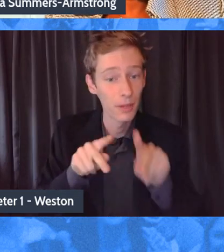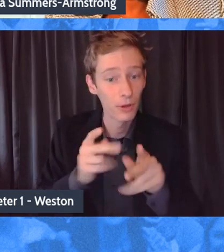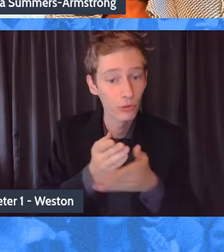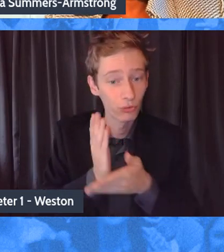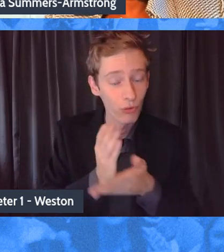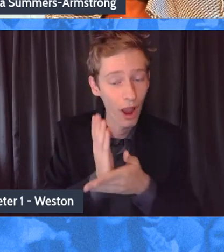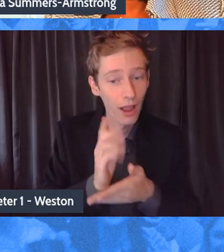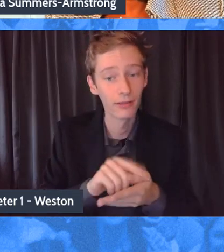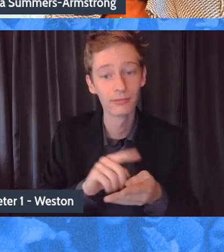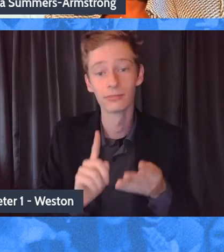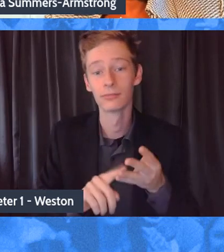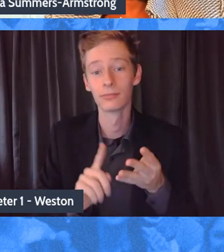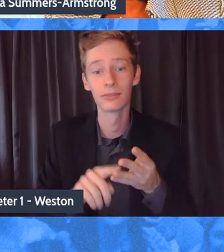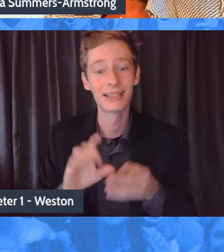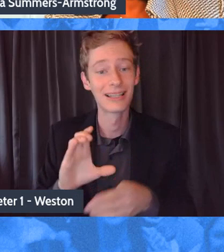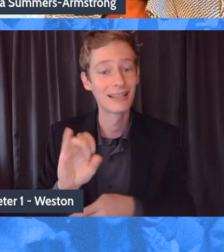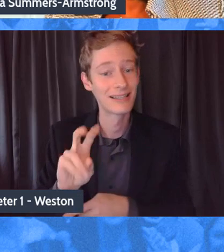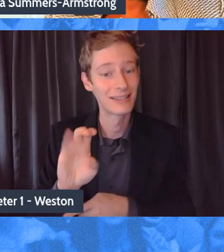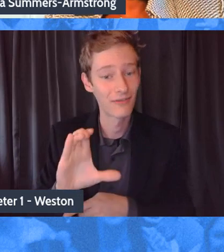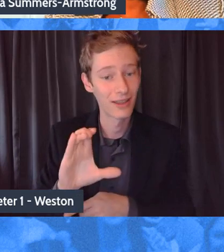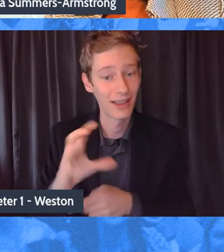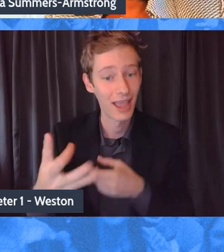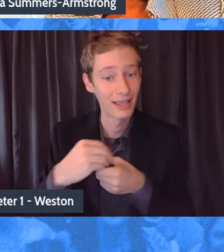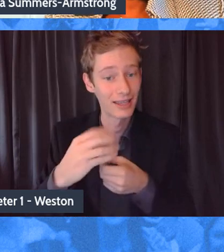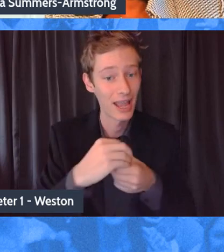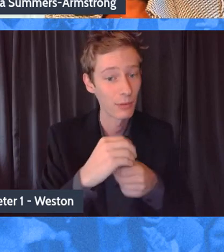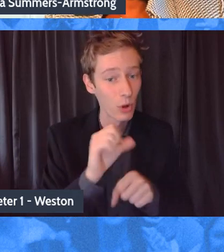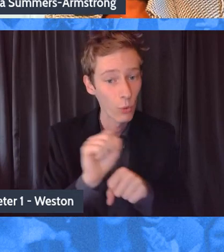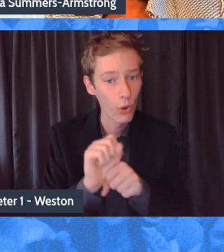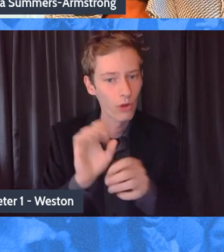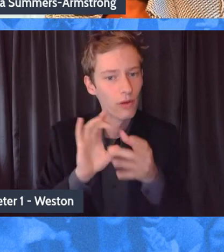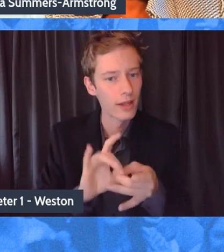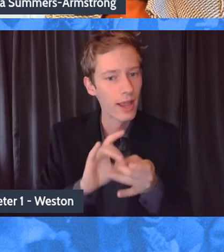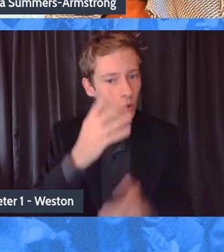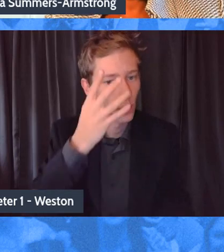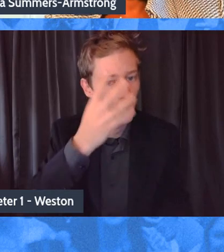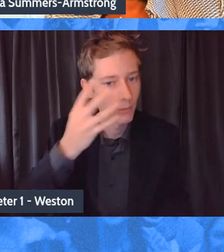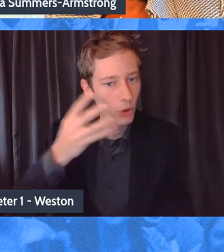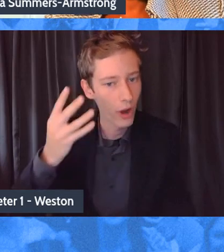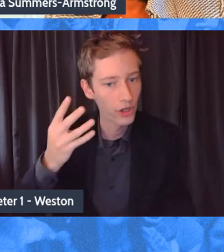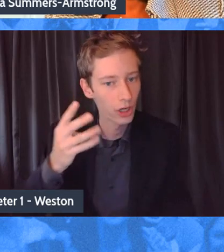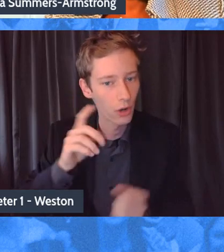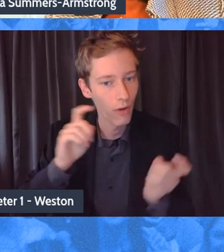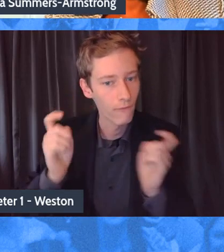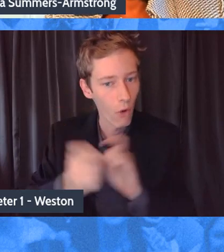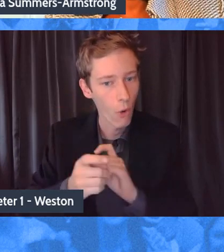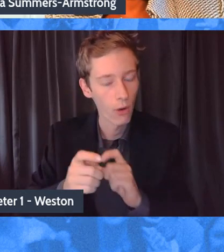and so it was really engaged in comprehensive immigration reform and voting rights and things like that.